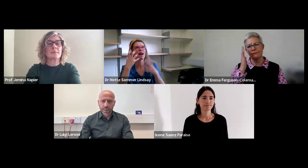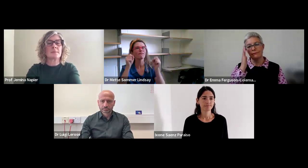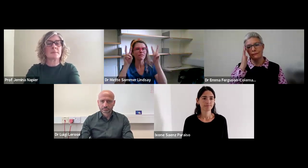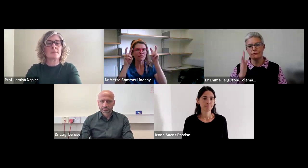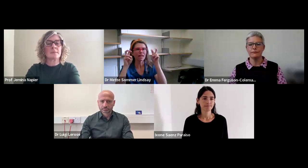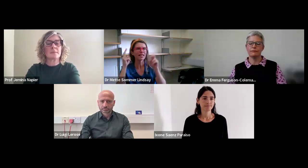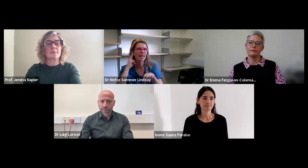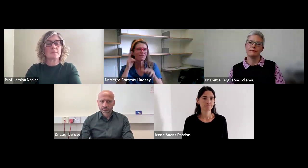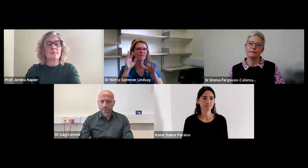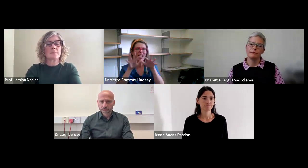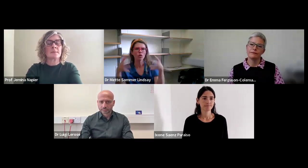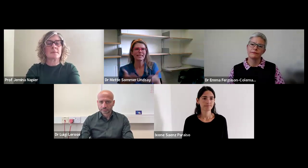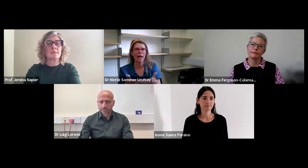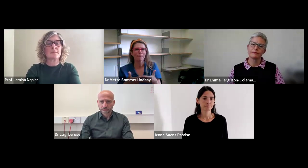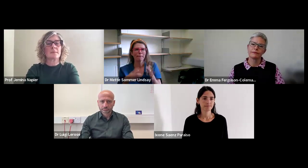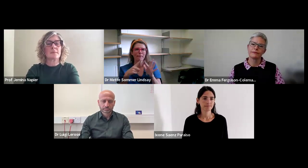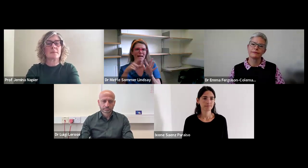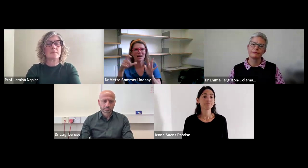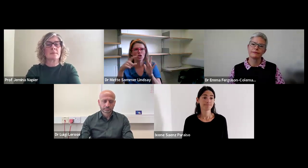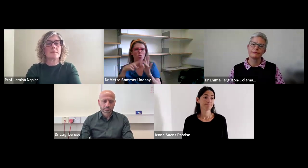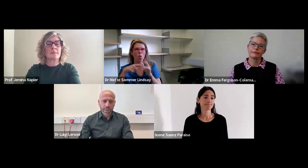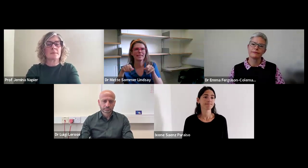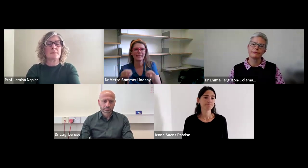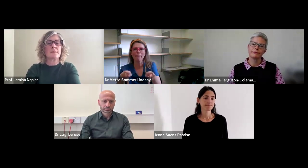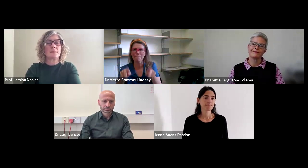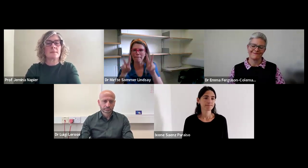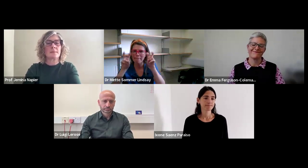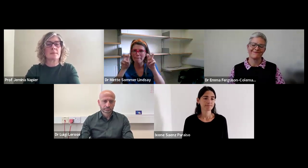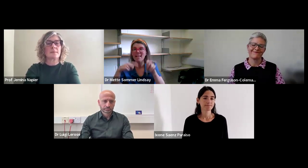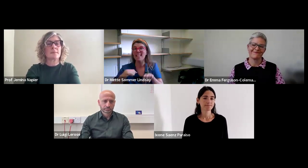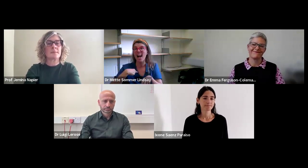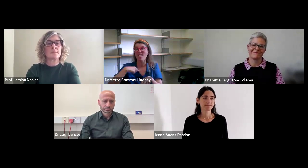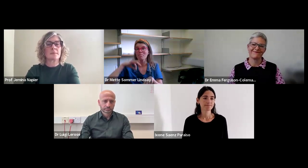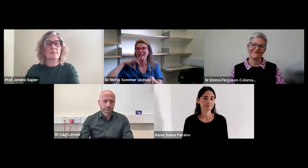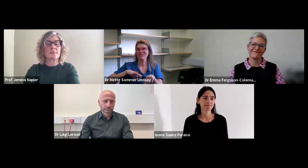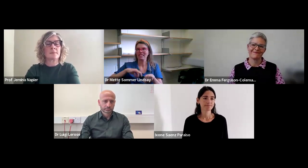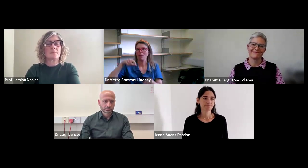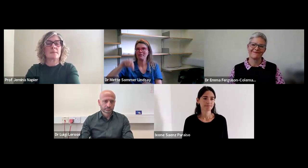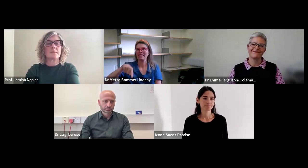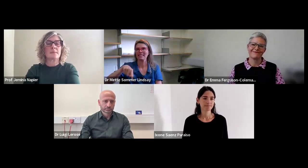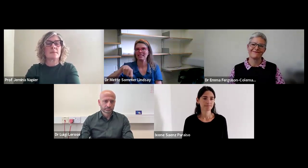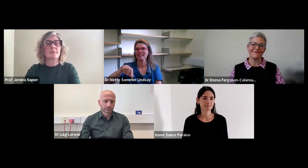this job here, to engage with Academia. And when we think about the deaf ecosystem you know I have